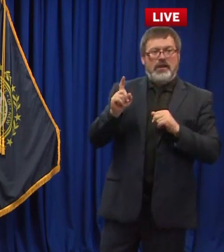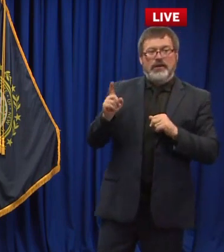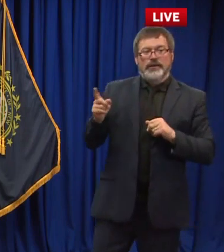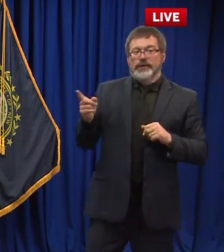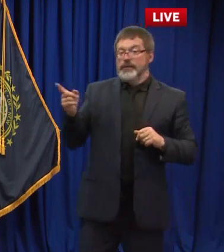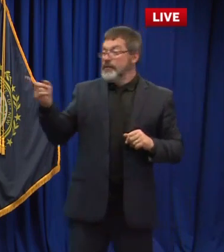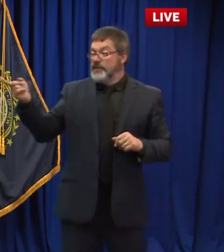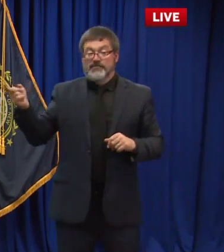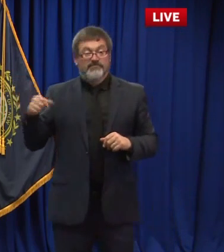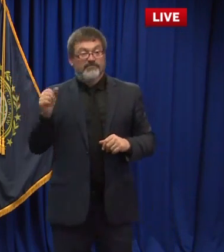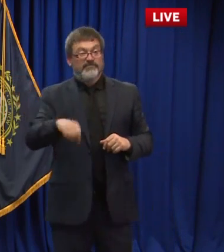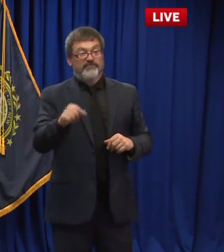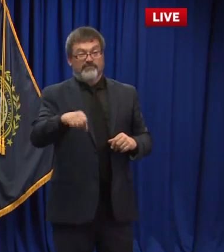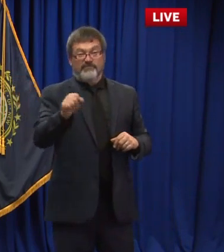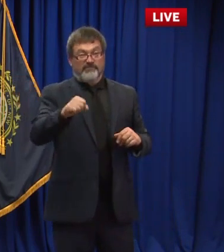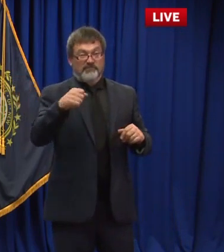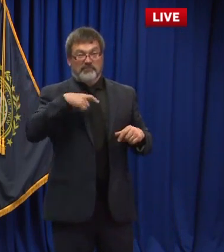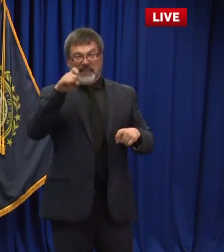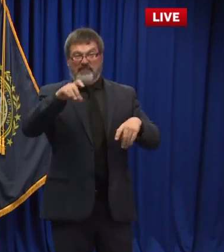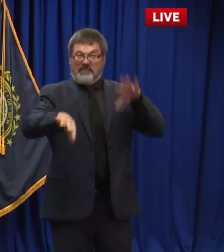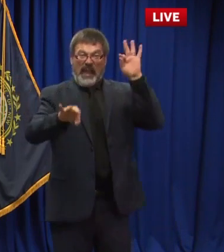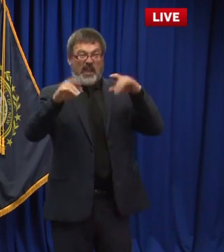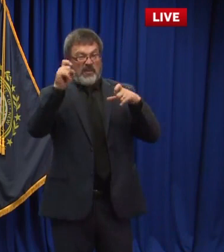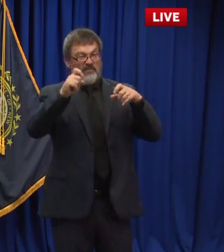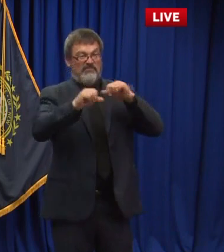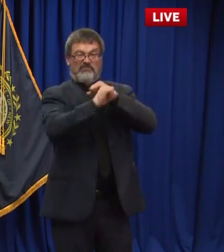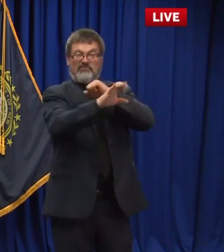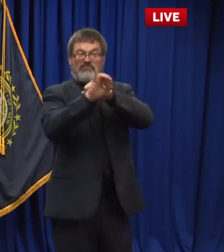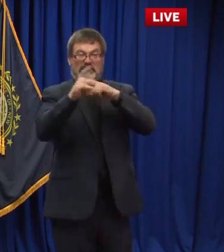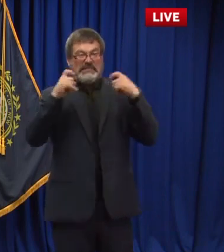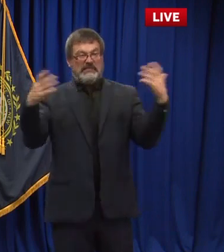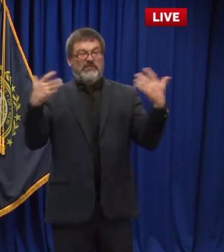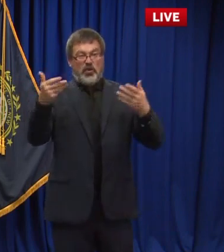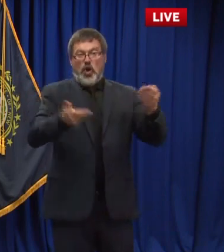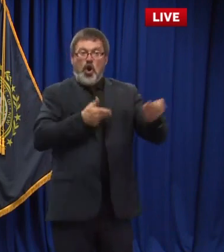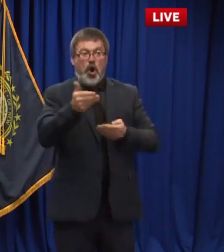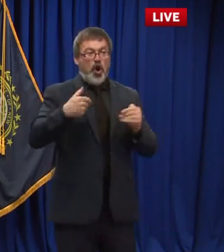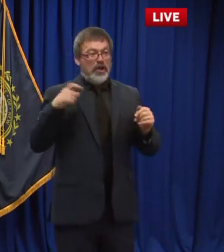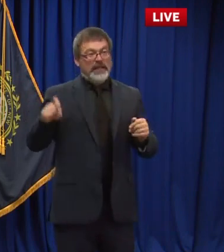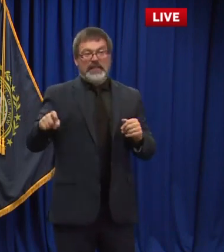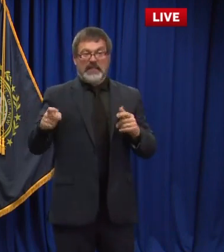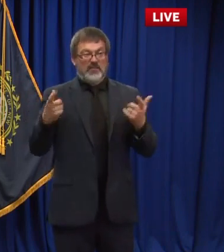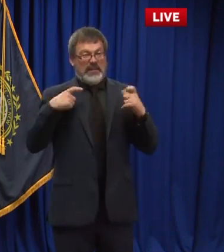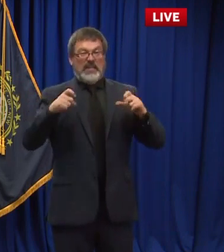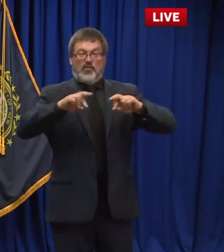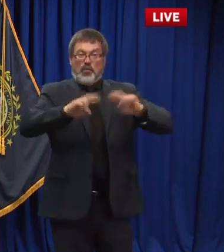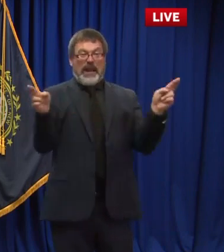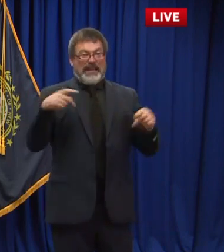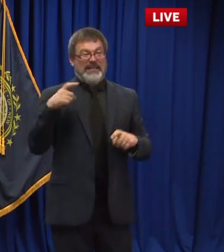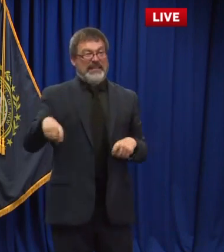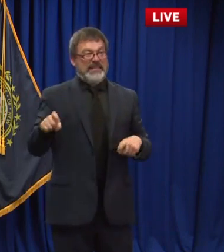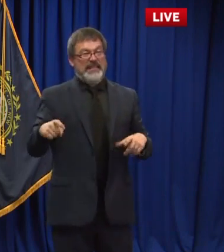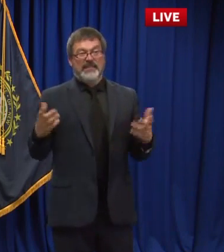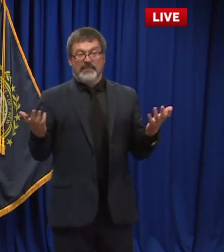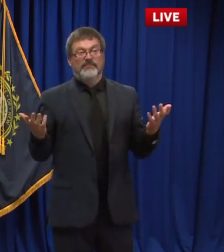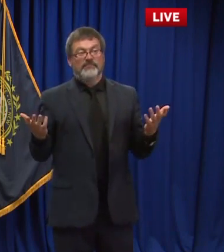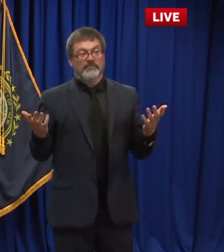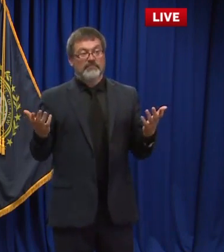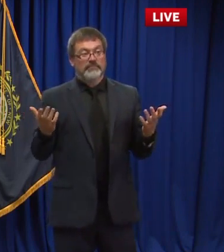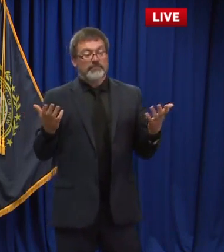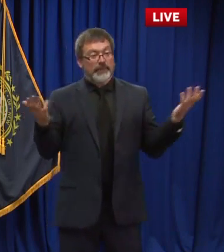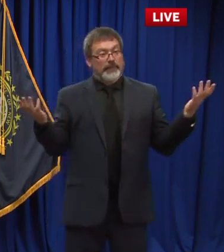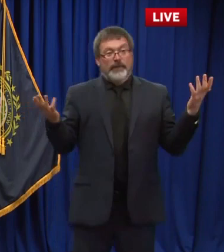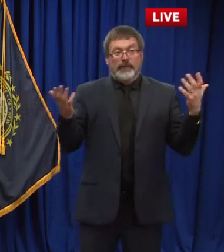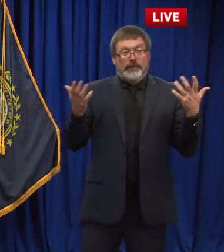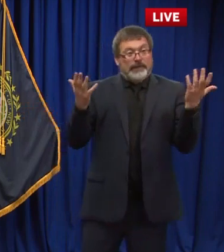I ANTICIPATE A HIGHER NEED OF SUBSTITUTE TEACHERS THIS YEAR, SUBSTITUTE BUS DRIVERS ADMINISTRATORS AND WHATEVER IT MIGHT BE.